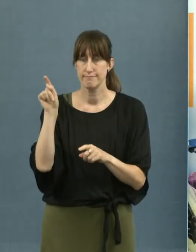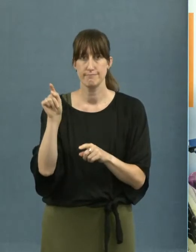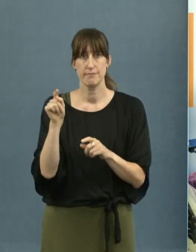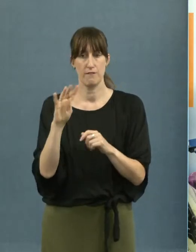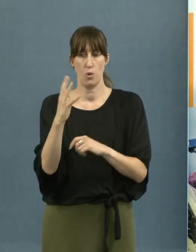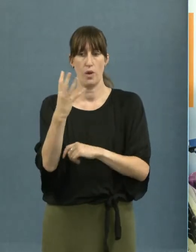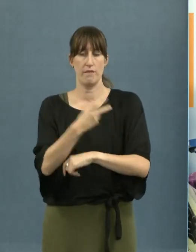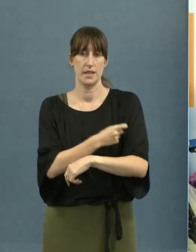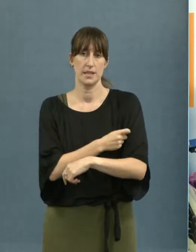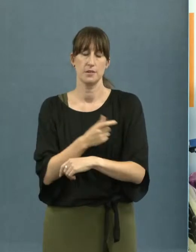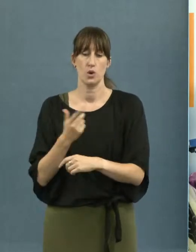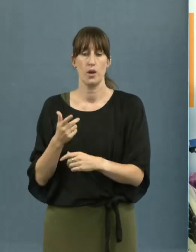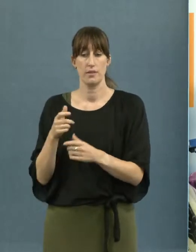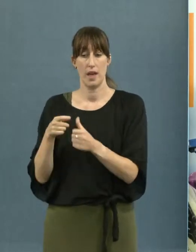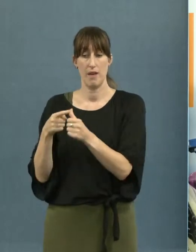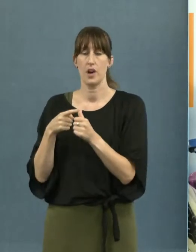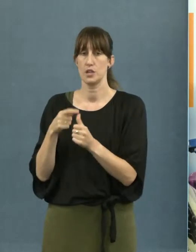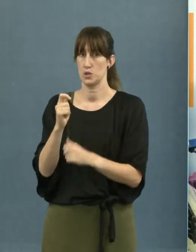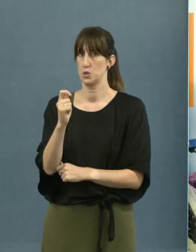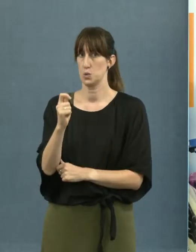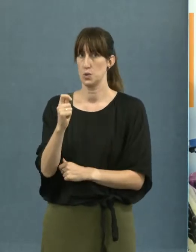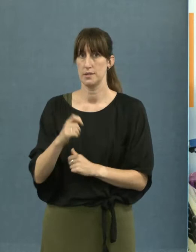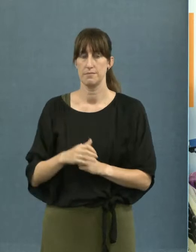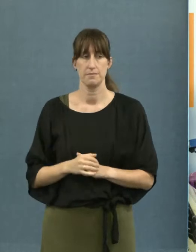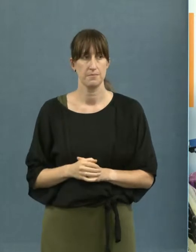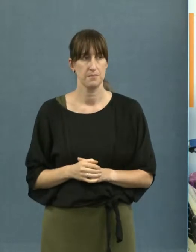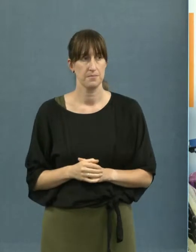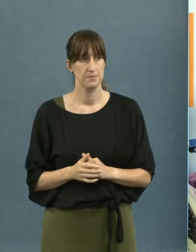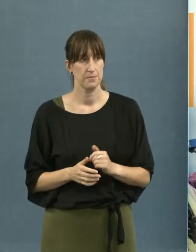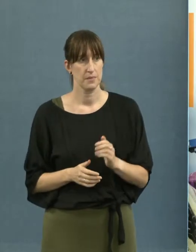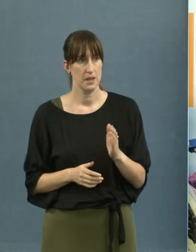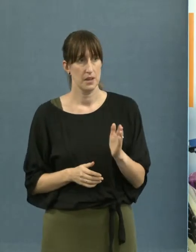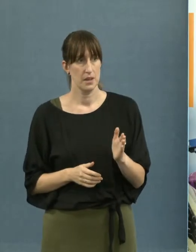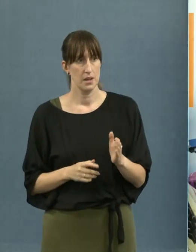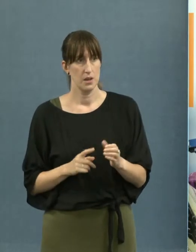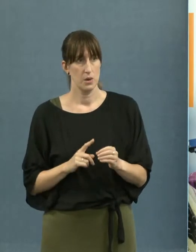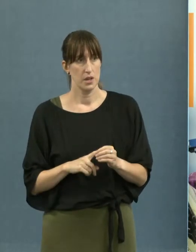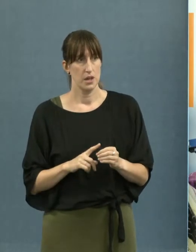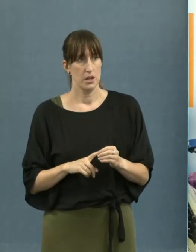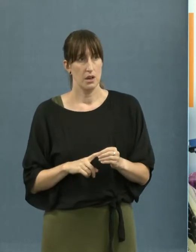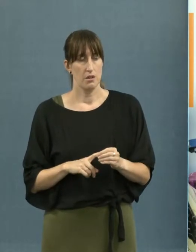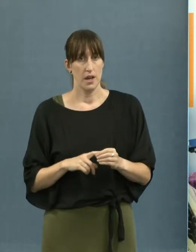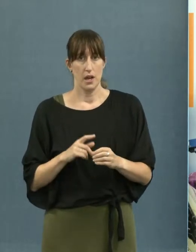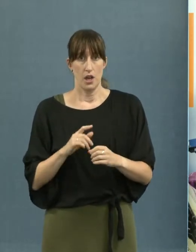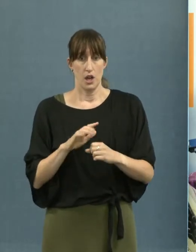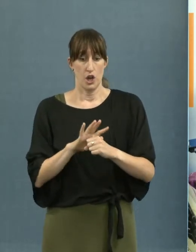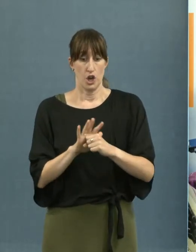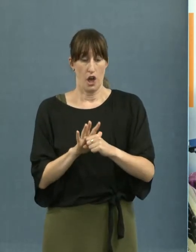advice soon. What's the advice affecting